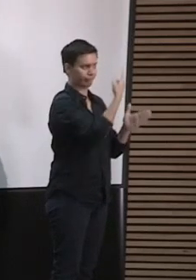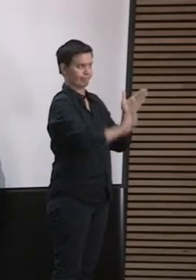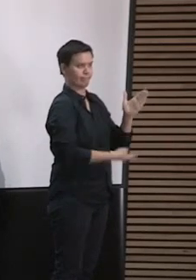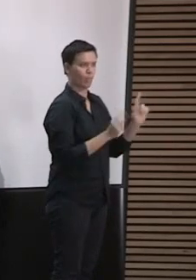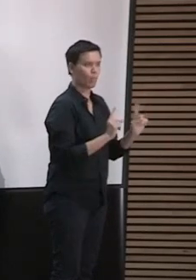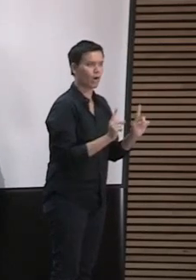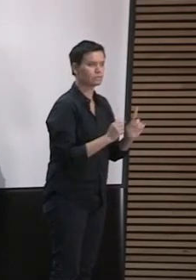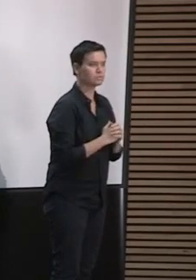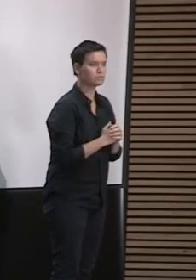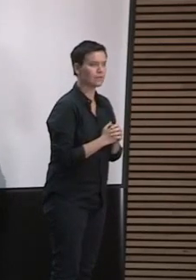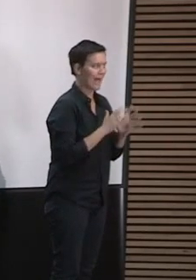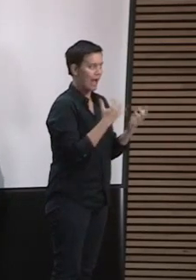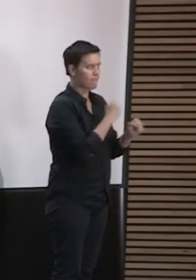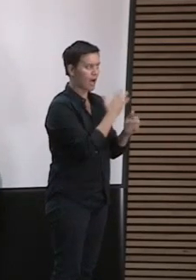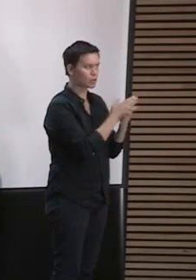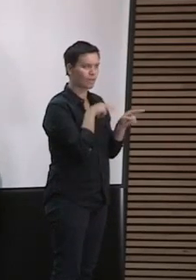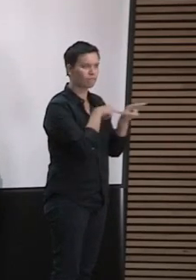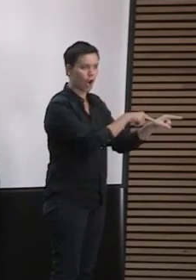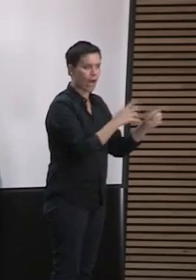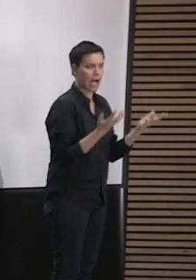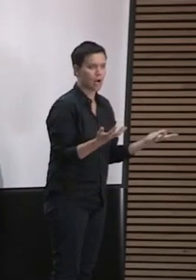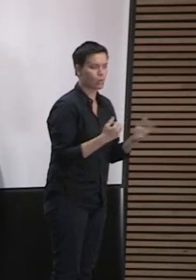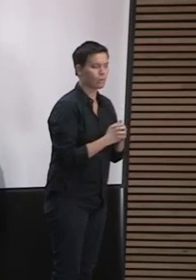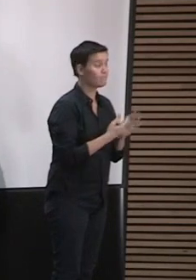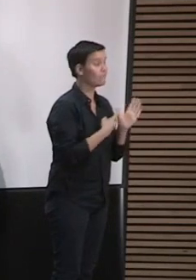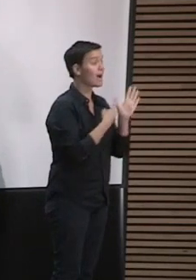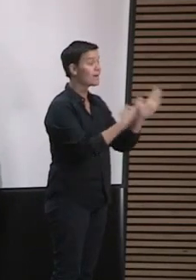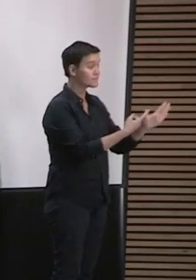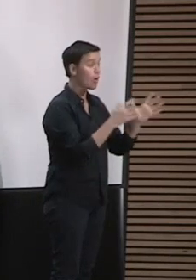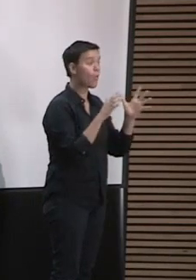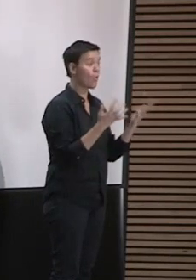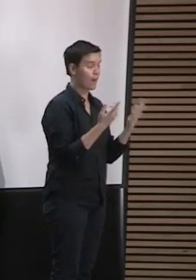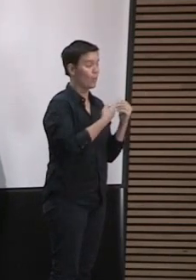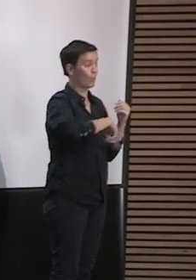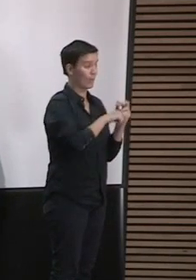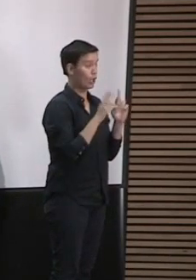prominently? And what is being done to make sure that they're compliant? Cabinet had